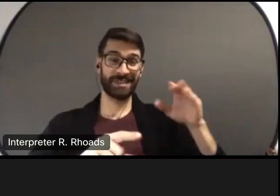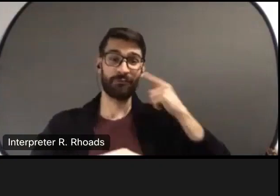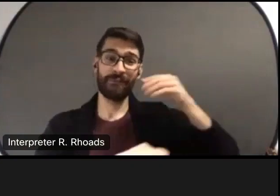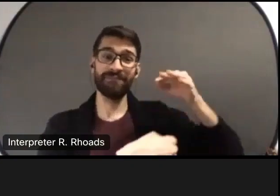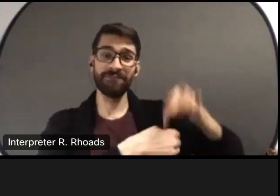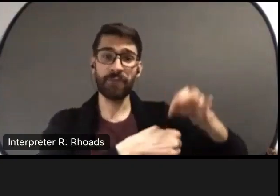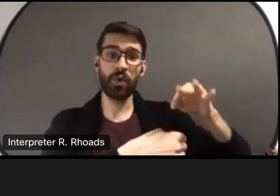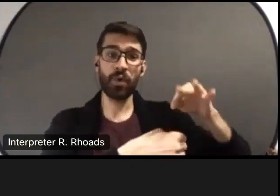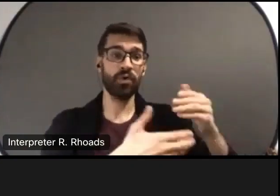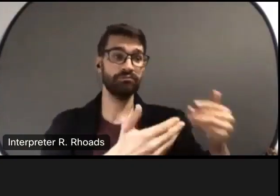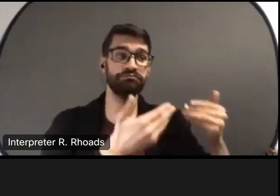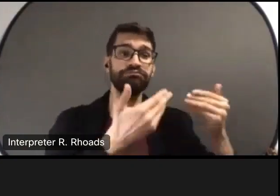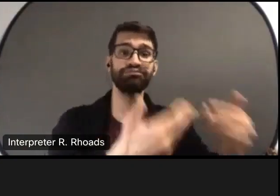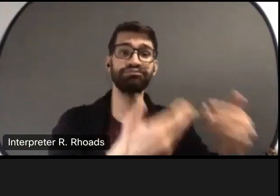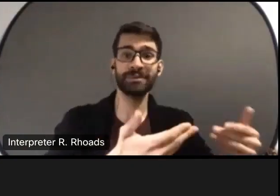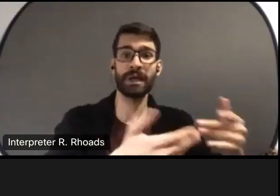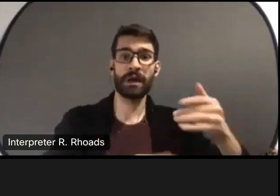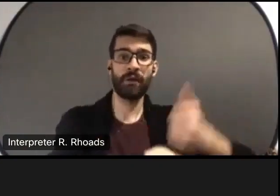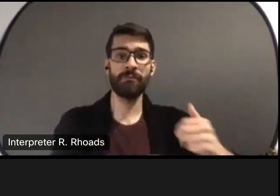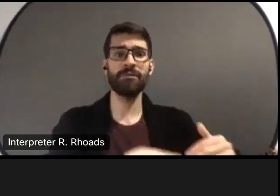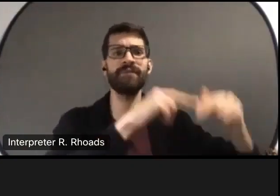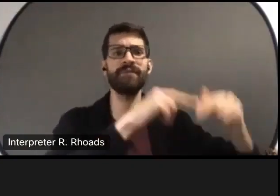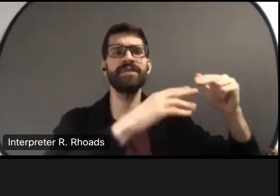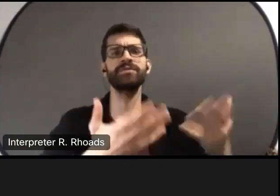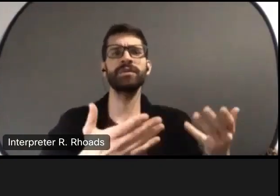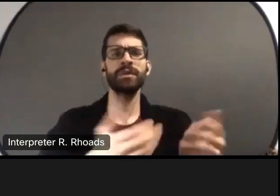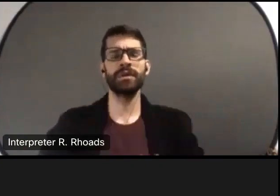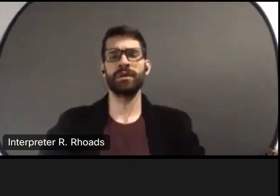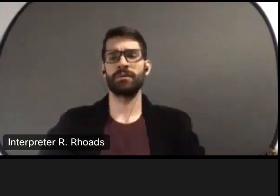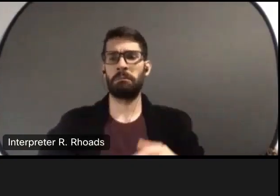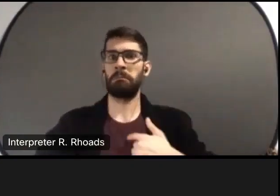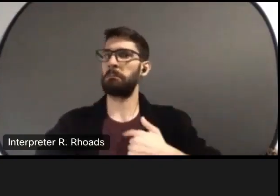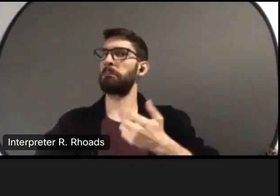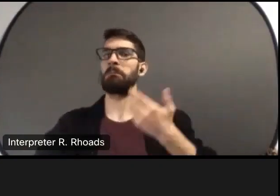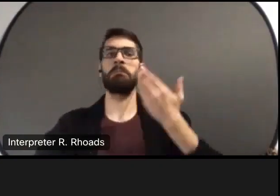have one. I had actually, I didn't know that about the Mayor's Office. I've actually been